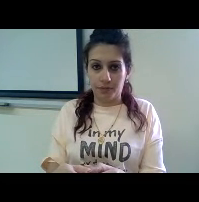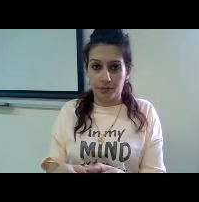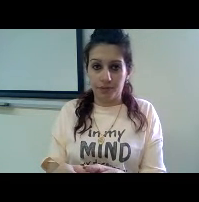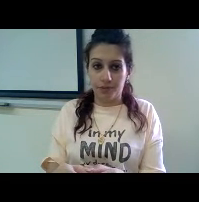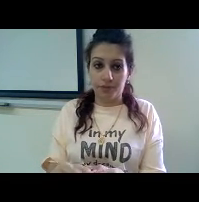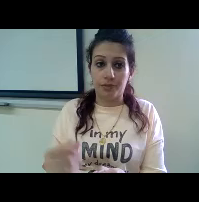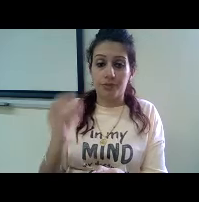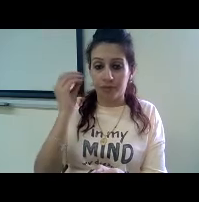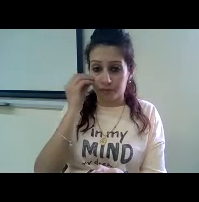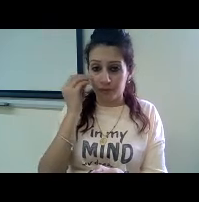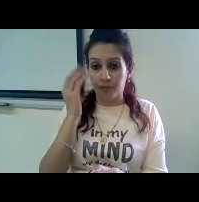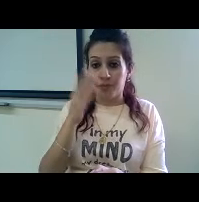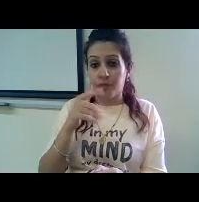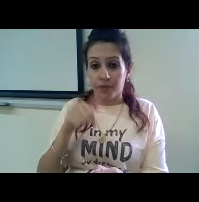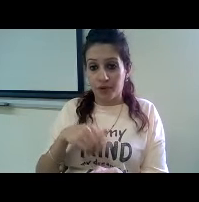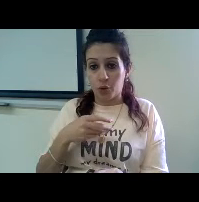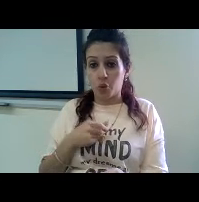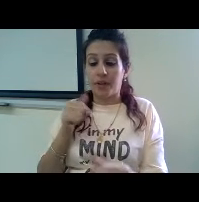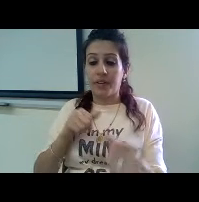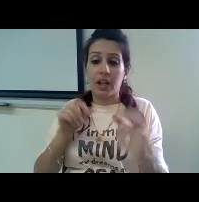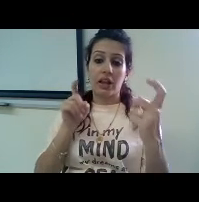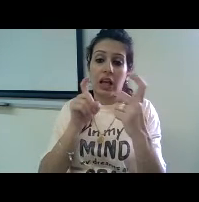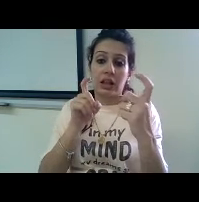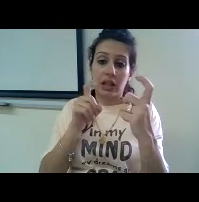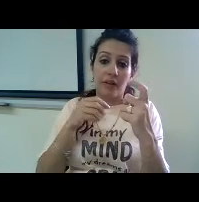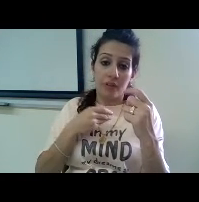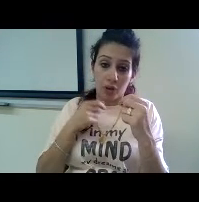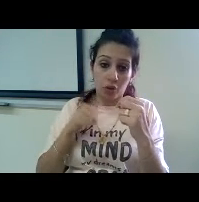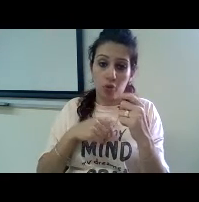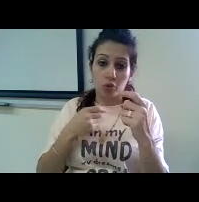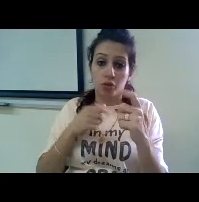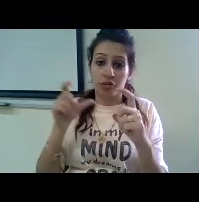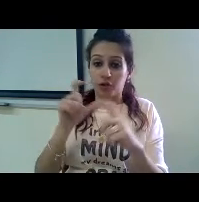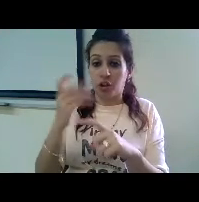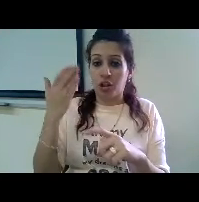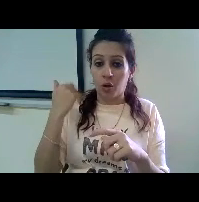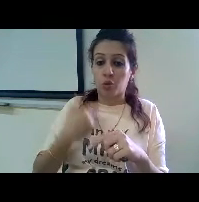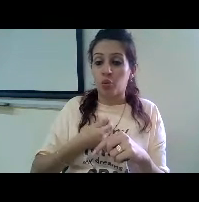Netherlands are really lucky because the school yards were open and they were full